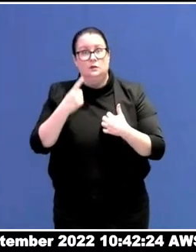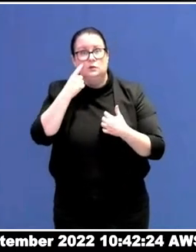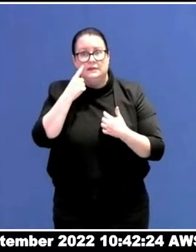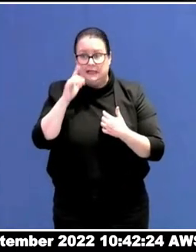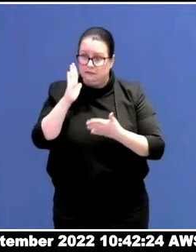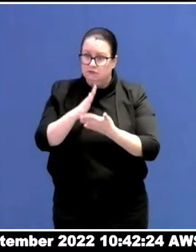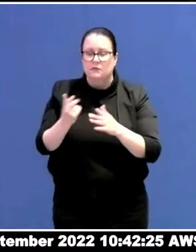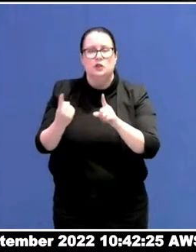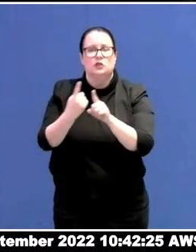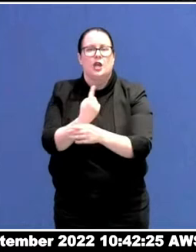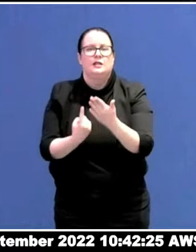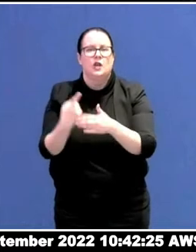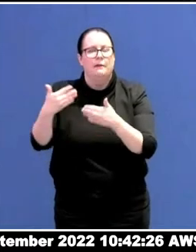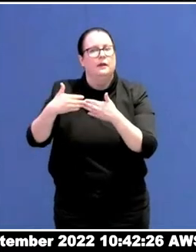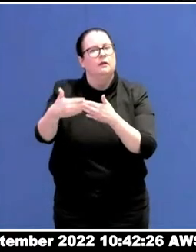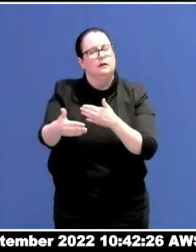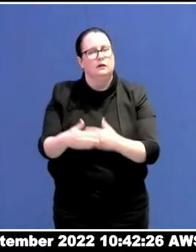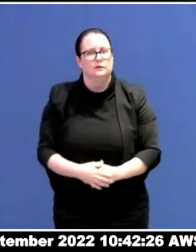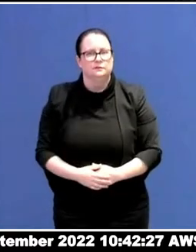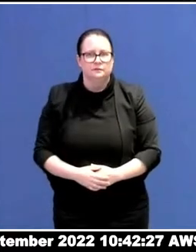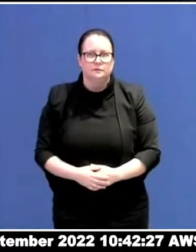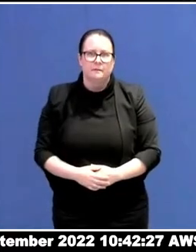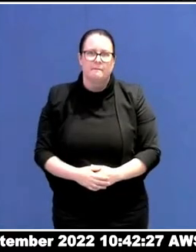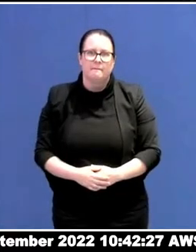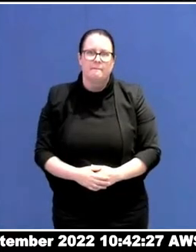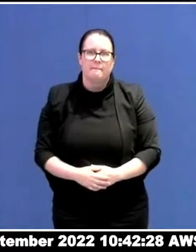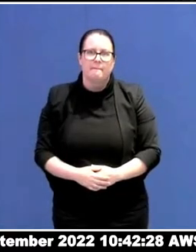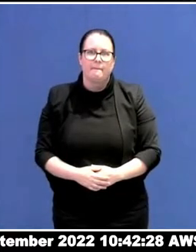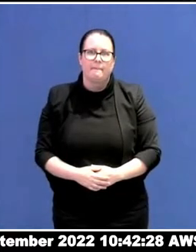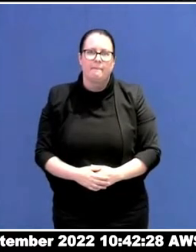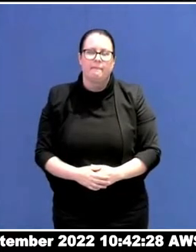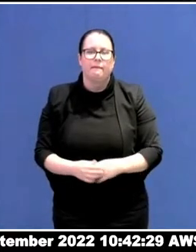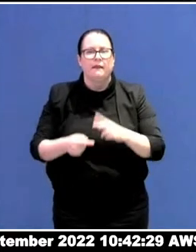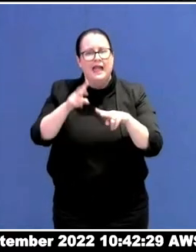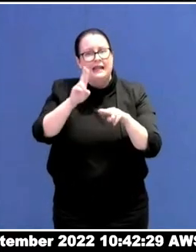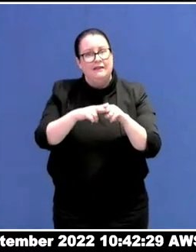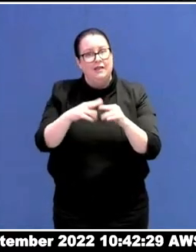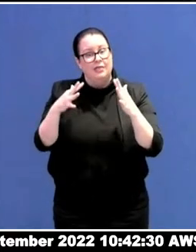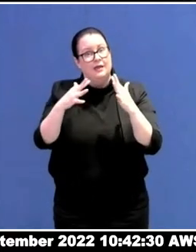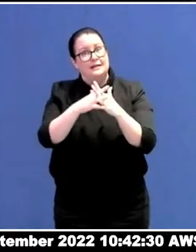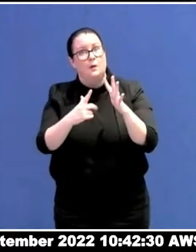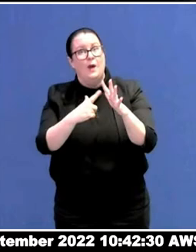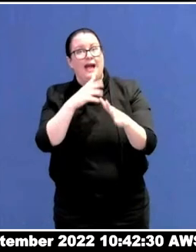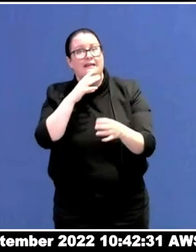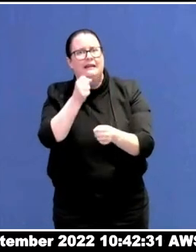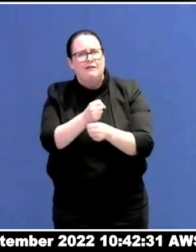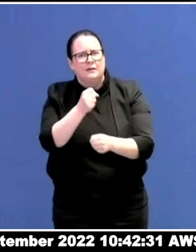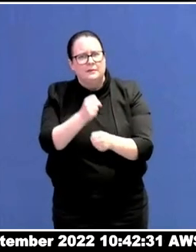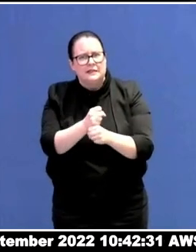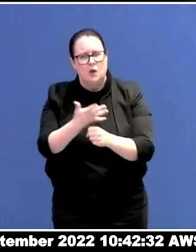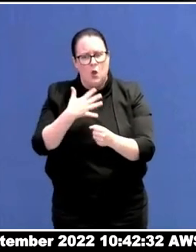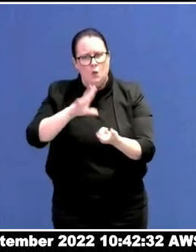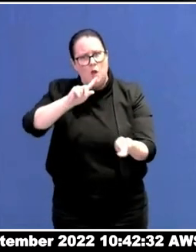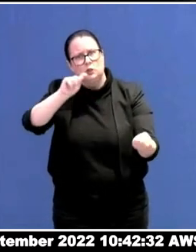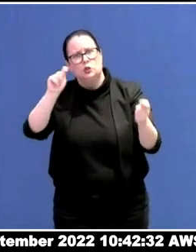And if the Western Australian government would seek to transform the way